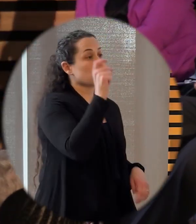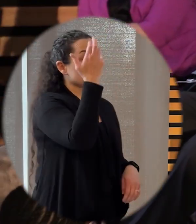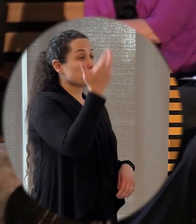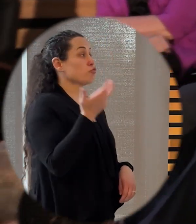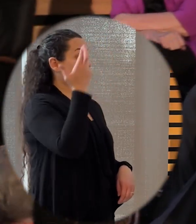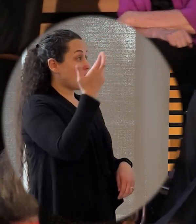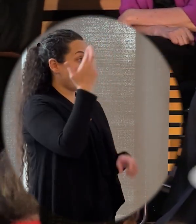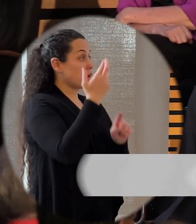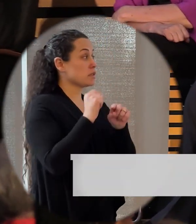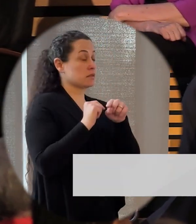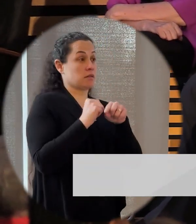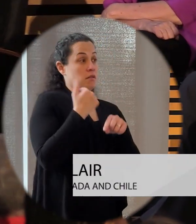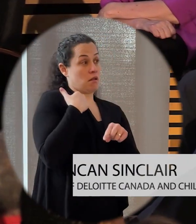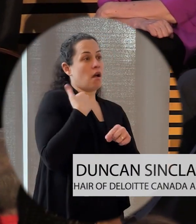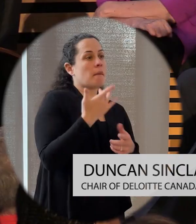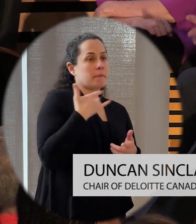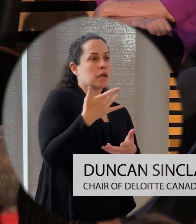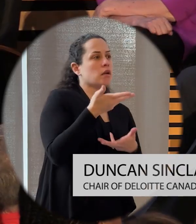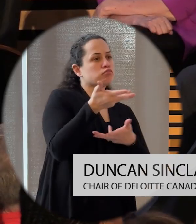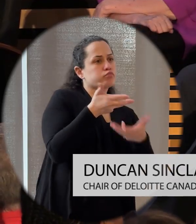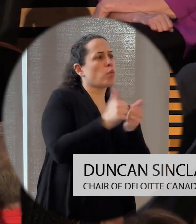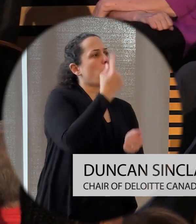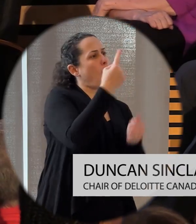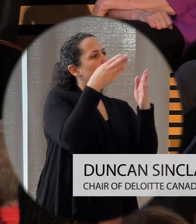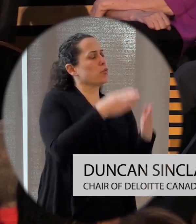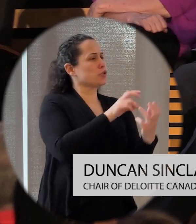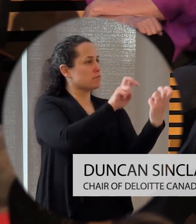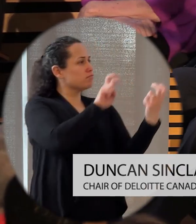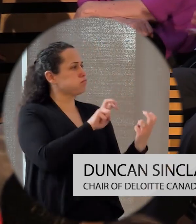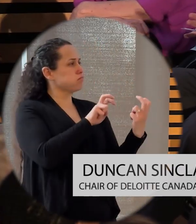seasons, I have the luxury of talking to one person at a time. I don't have an audience